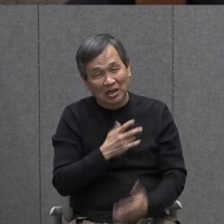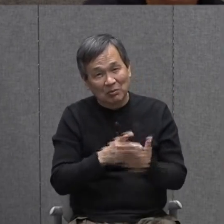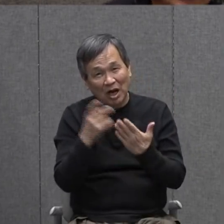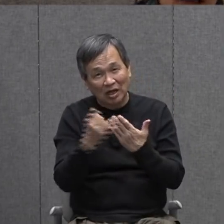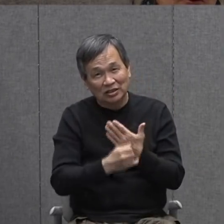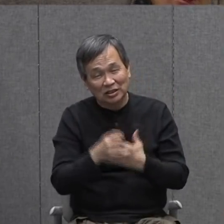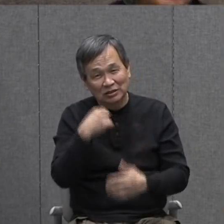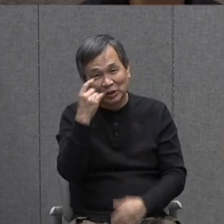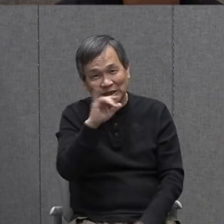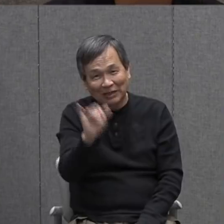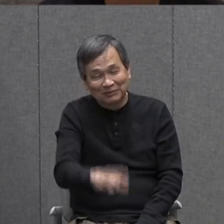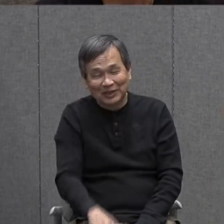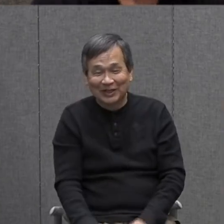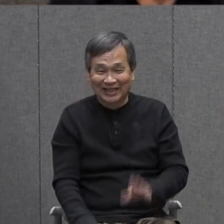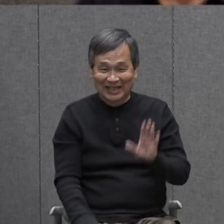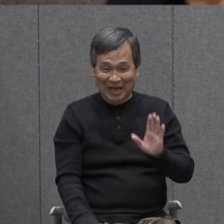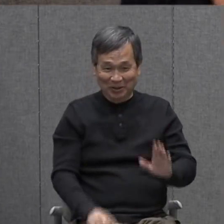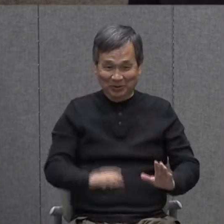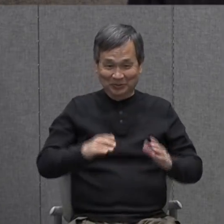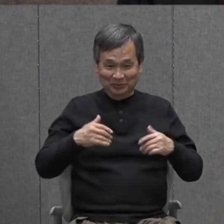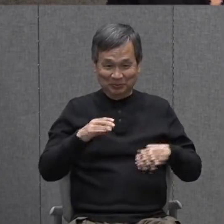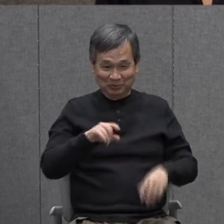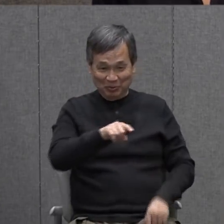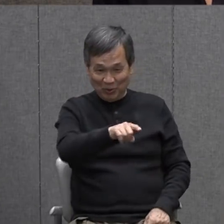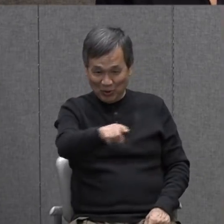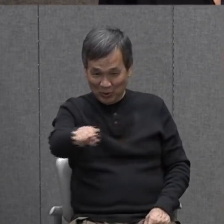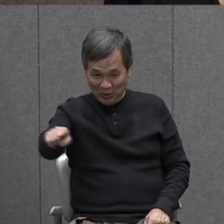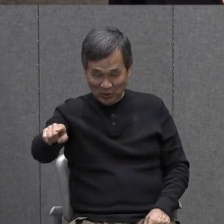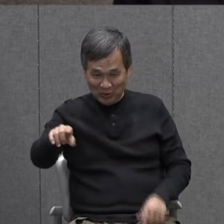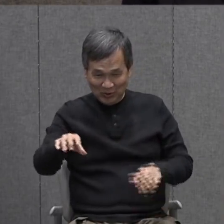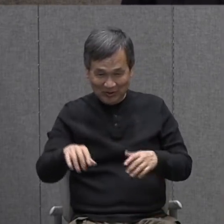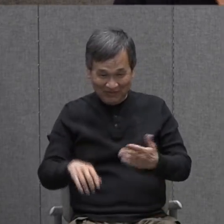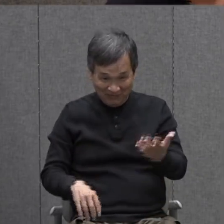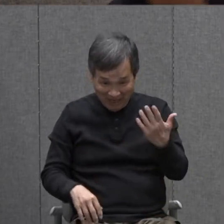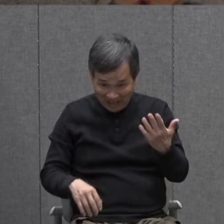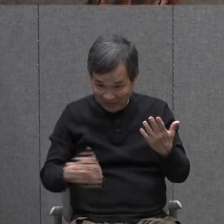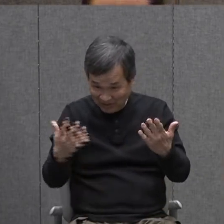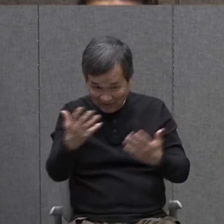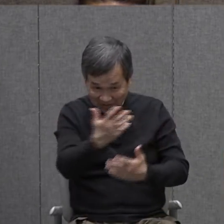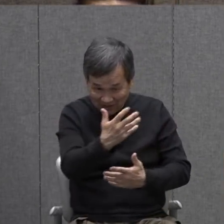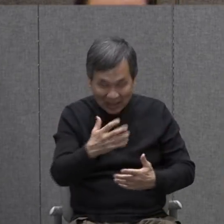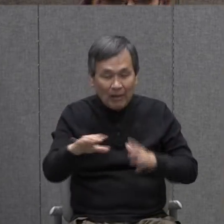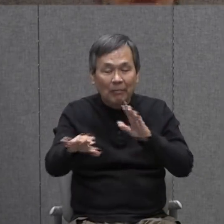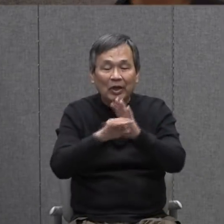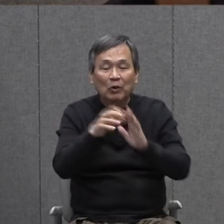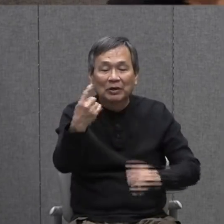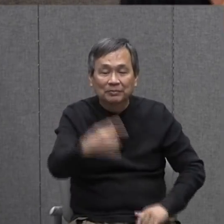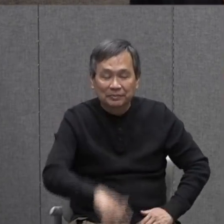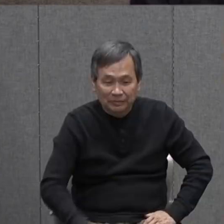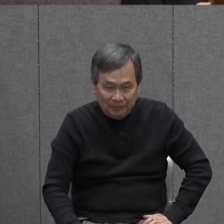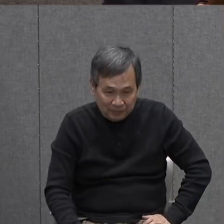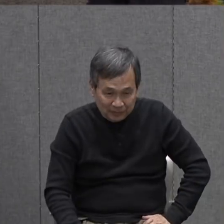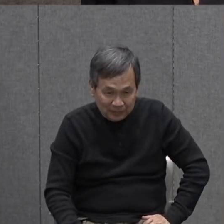So artists, I want you to pick up one of your objects and I want you to hold it in your hands.